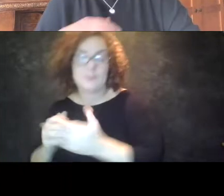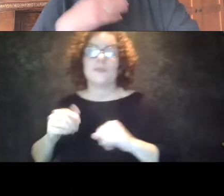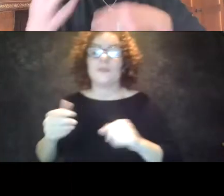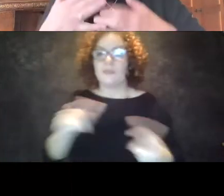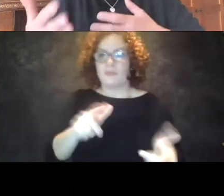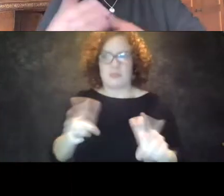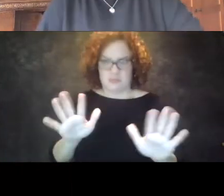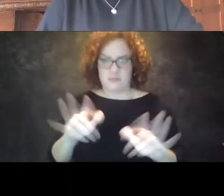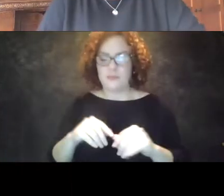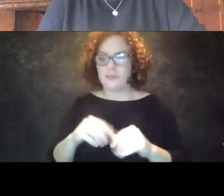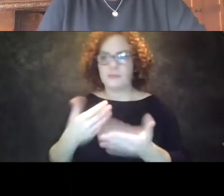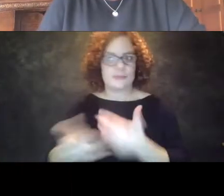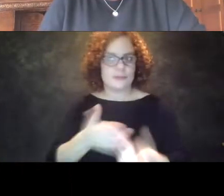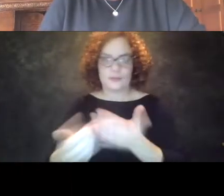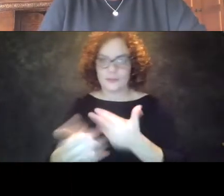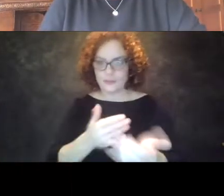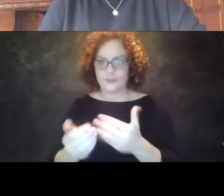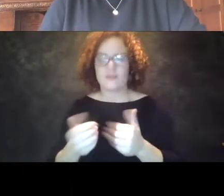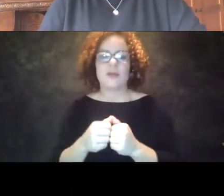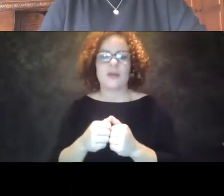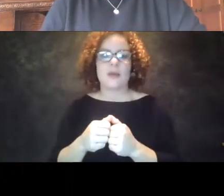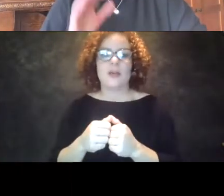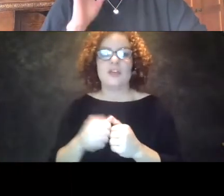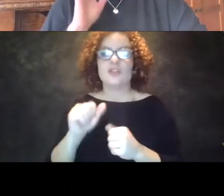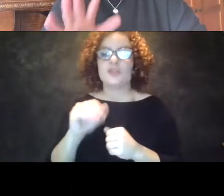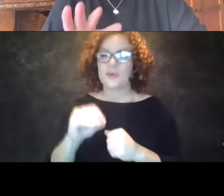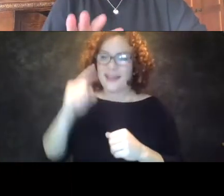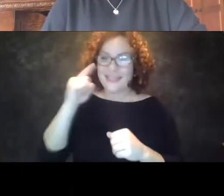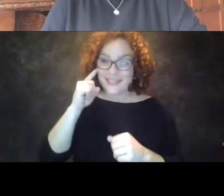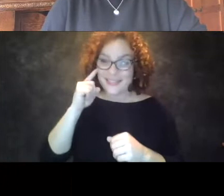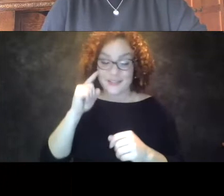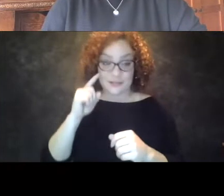but they have opportunities to be with students. So I think if you think about these three